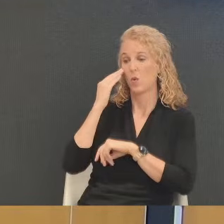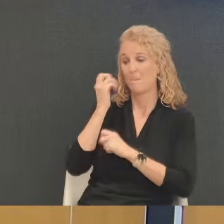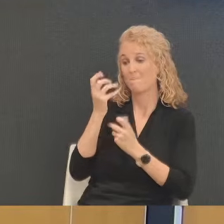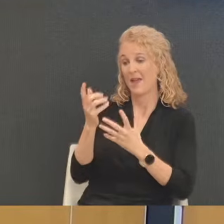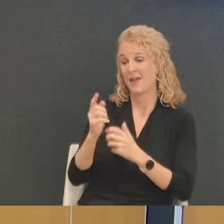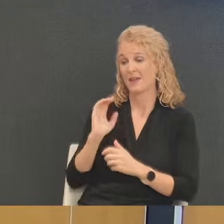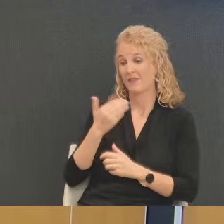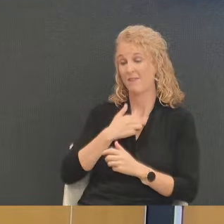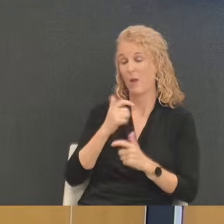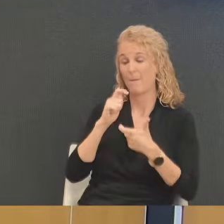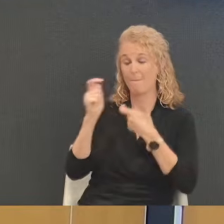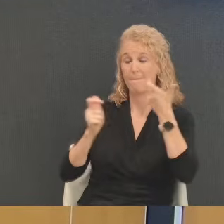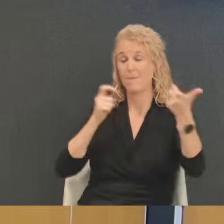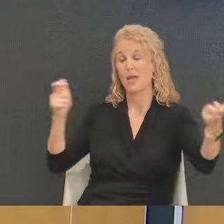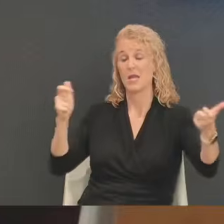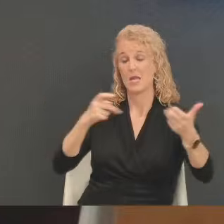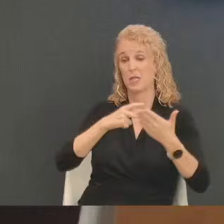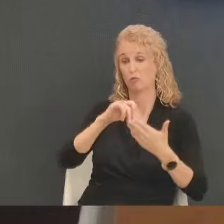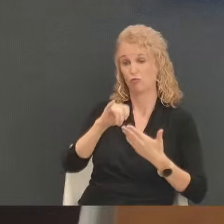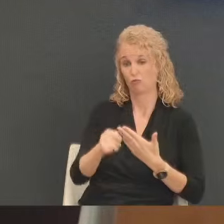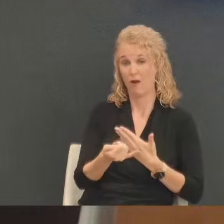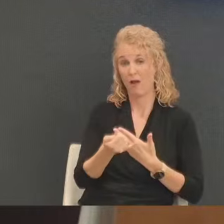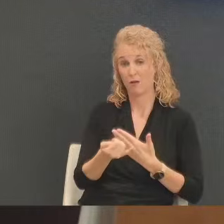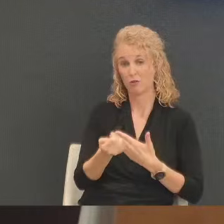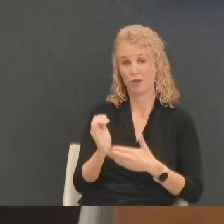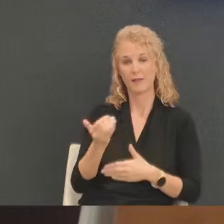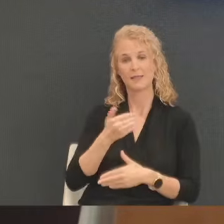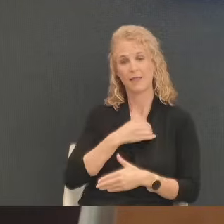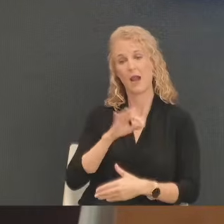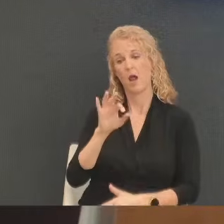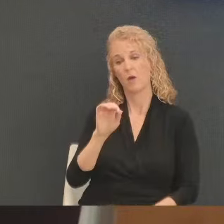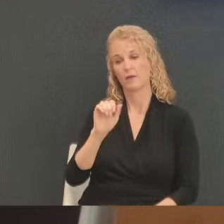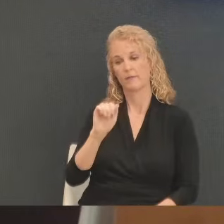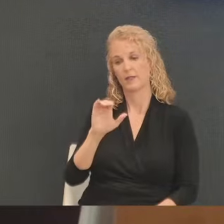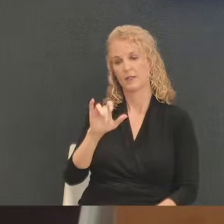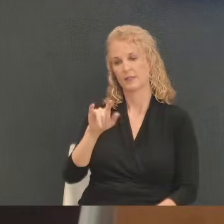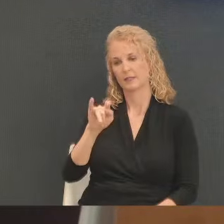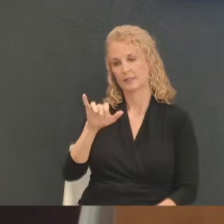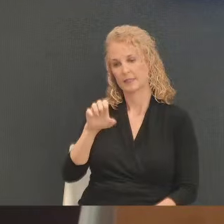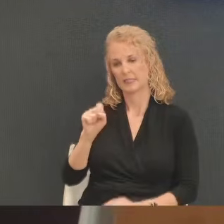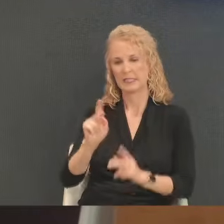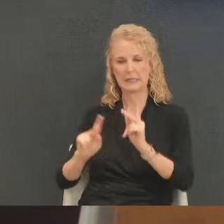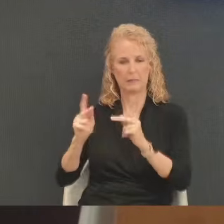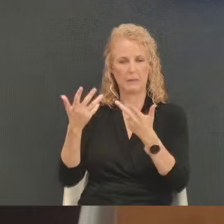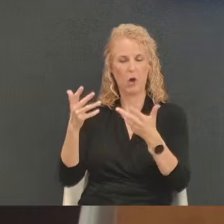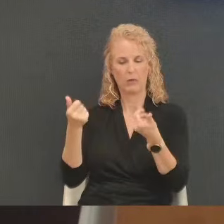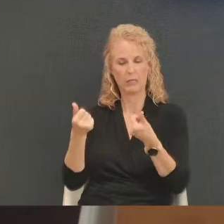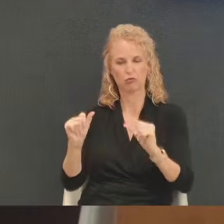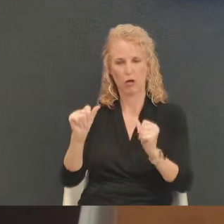pro big projects that facilities does try to group them. I think in in this case they're doing have